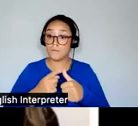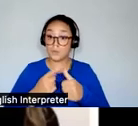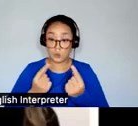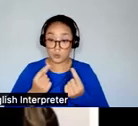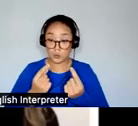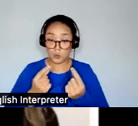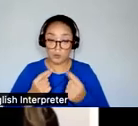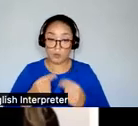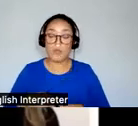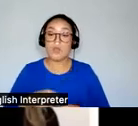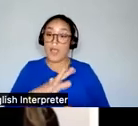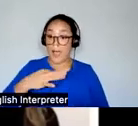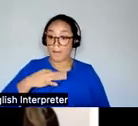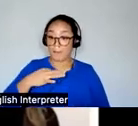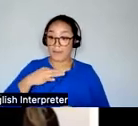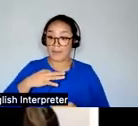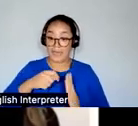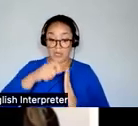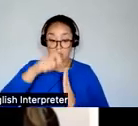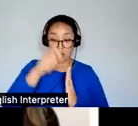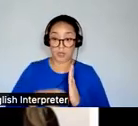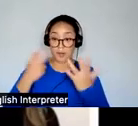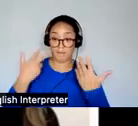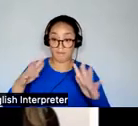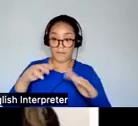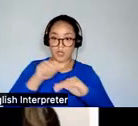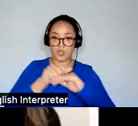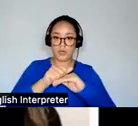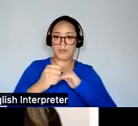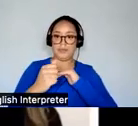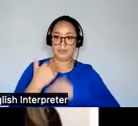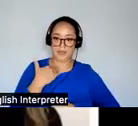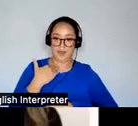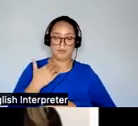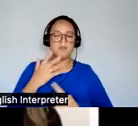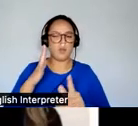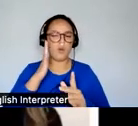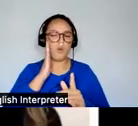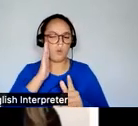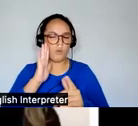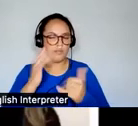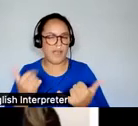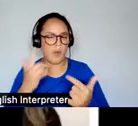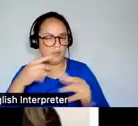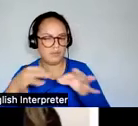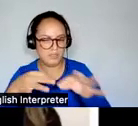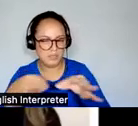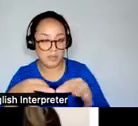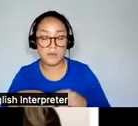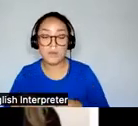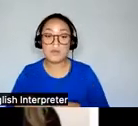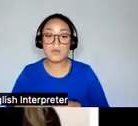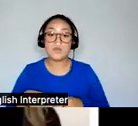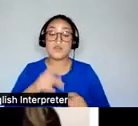So I'm going to show you the steps. So please complete an application form.